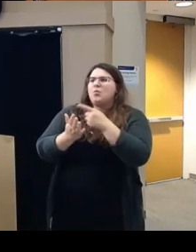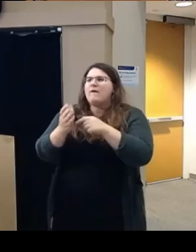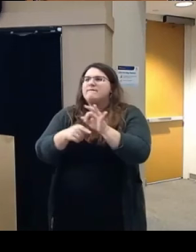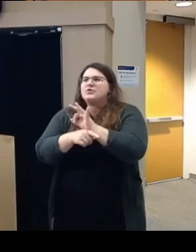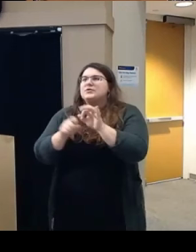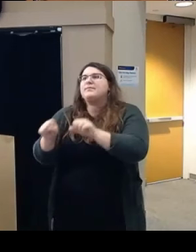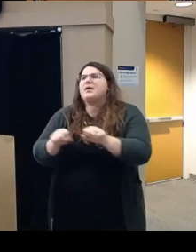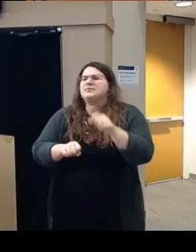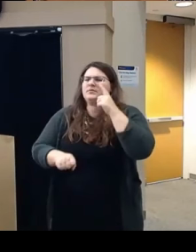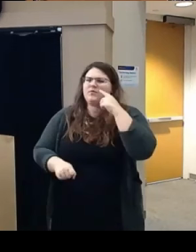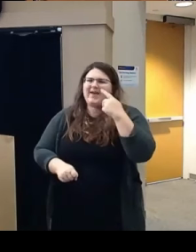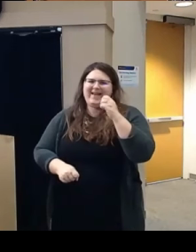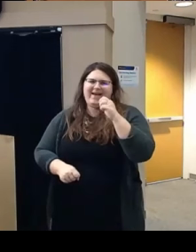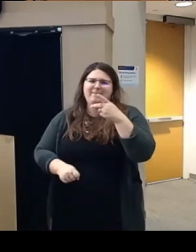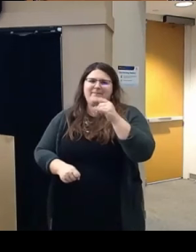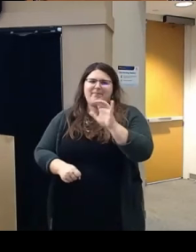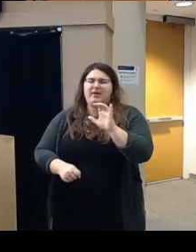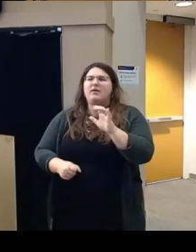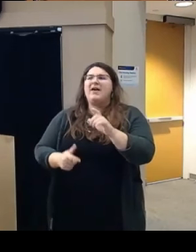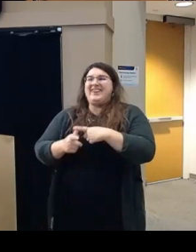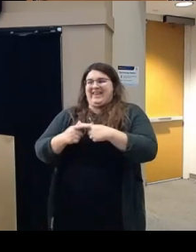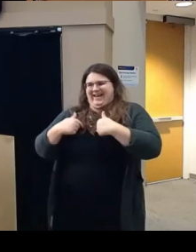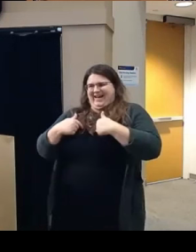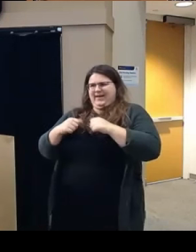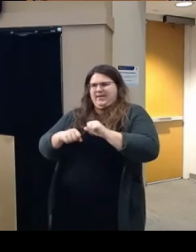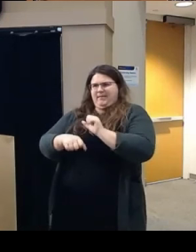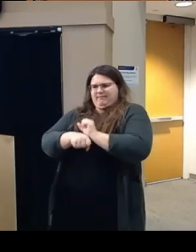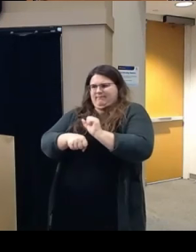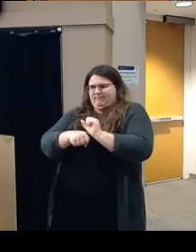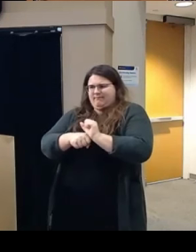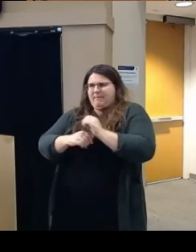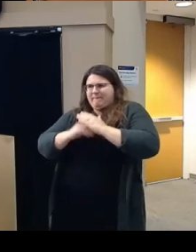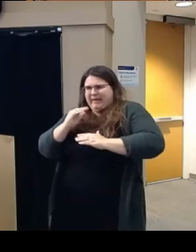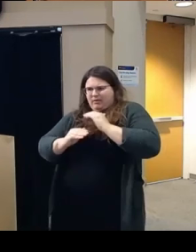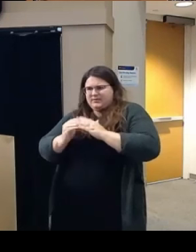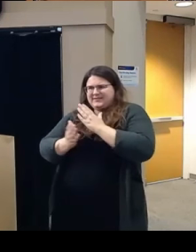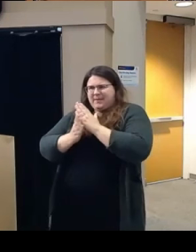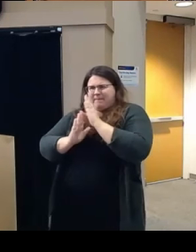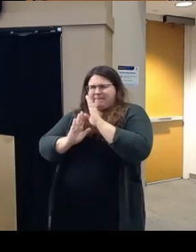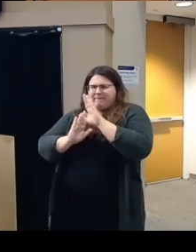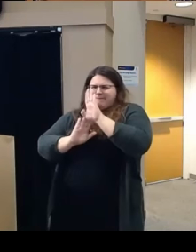me to do more of the behind the scenes building myself um so became more of an expert in in Epic